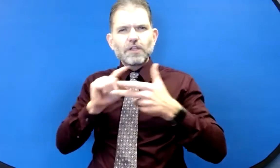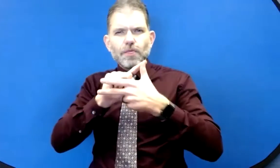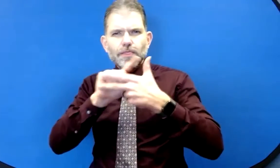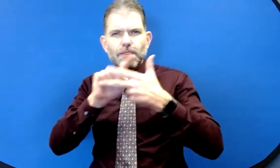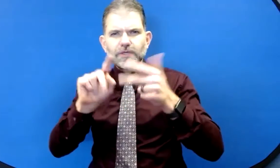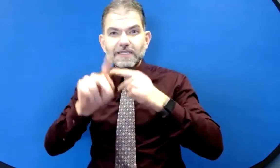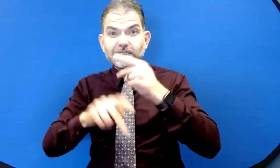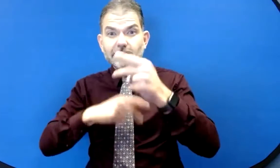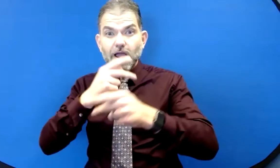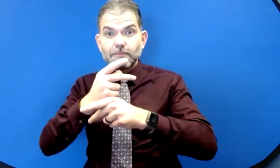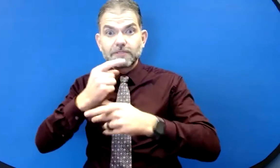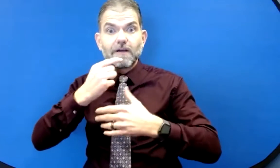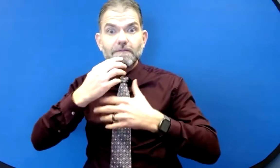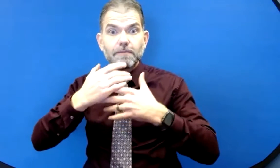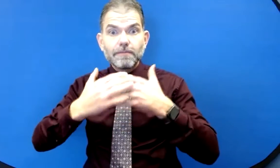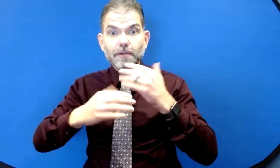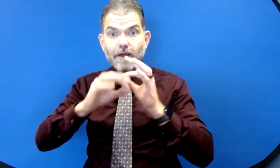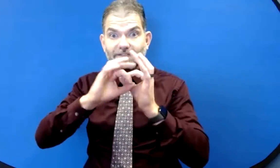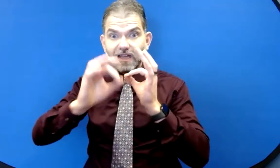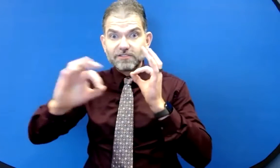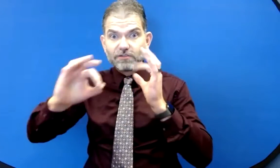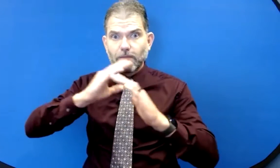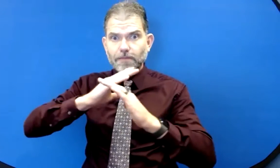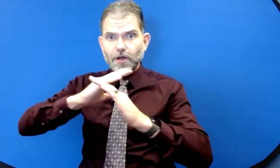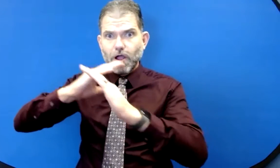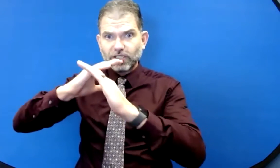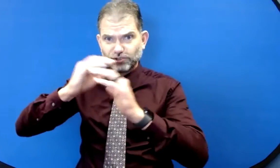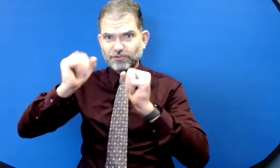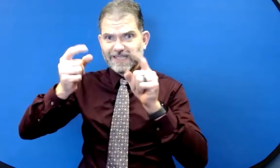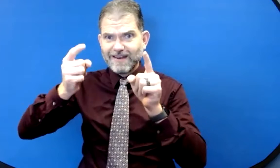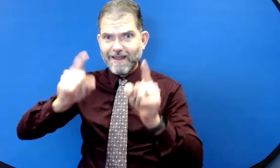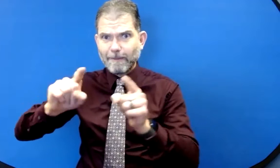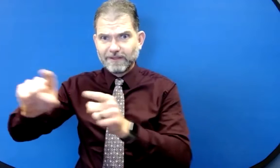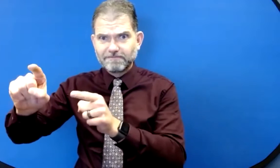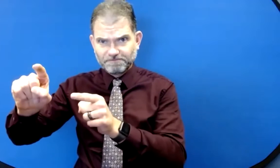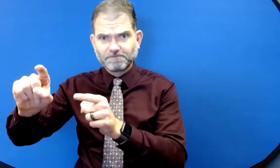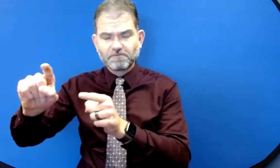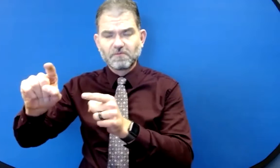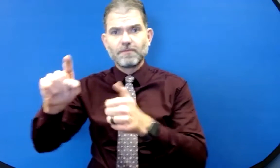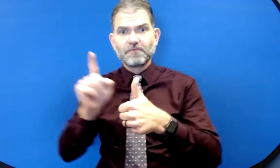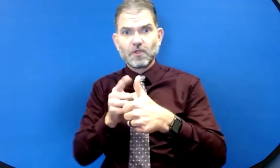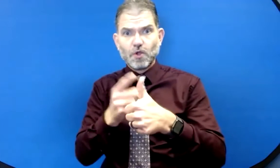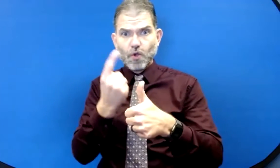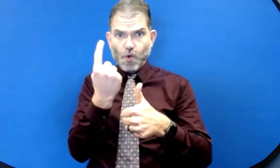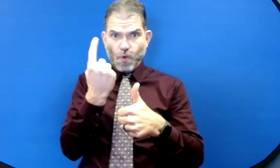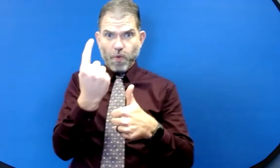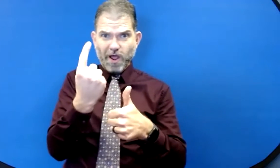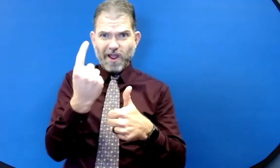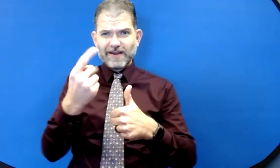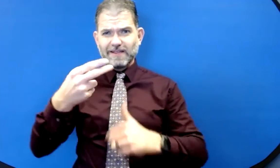ASL Interpreter: Vascular dementia ASL Interpreter: has ASL Interpreter: 3 types of blood vessel blockages that can happen.